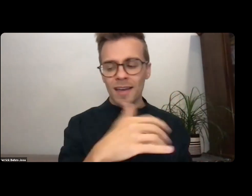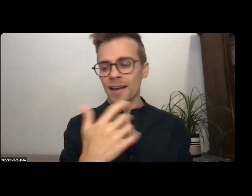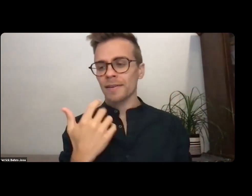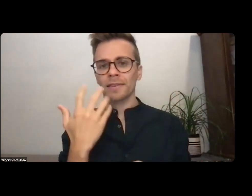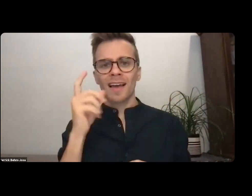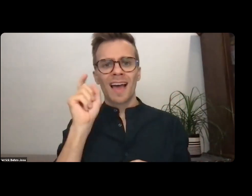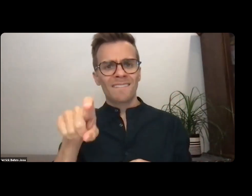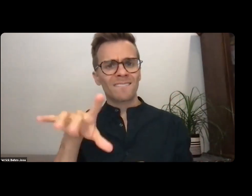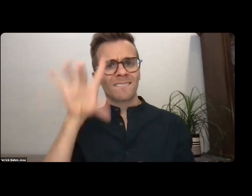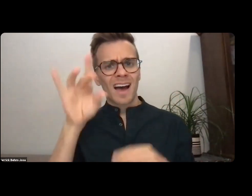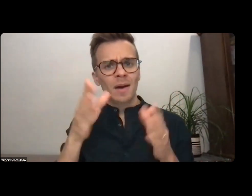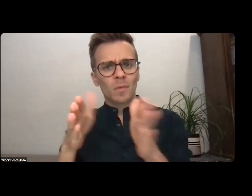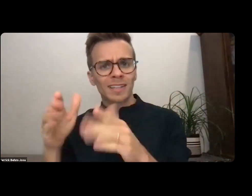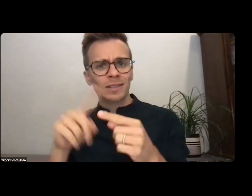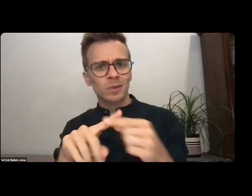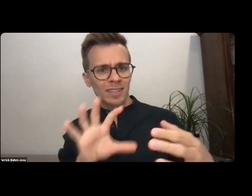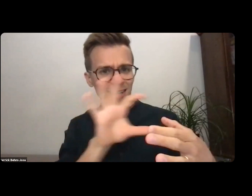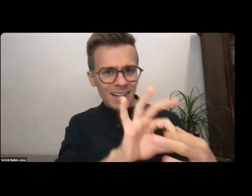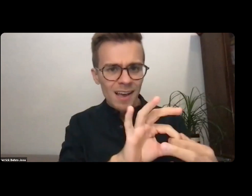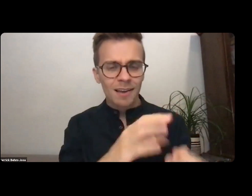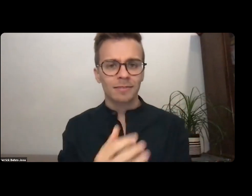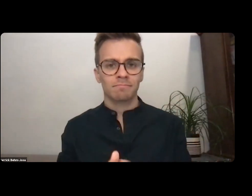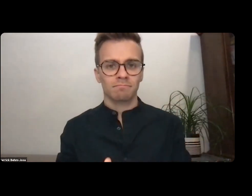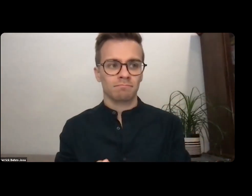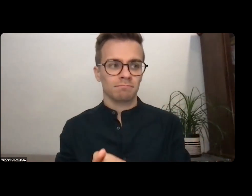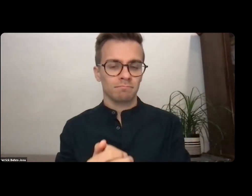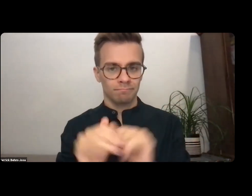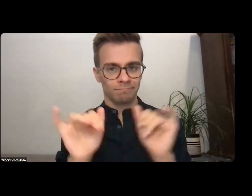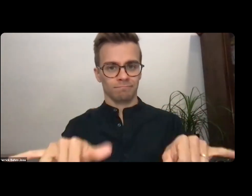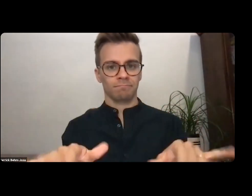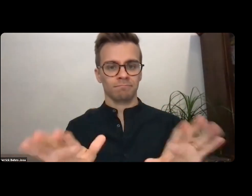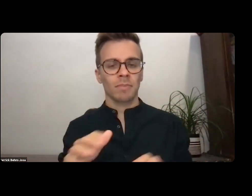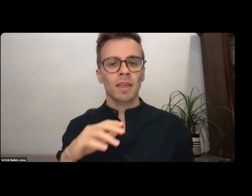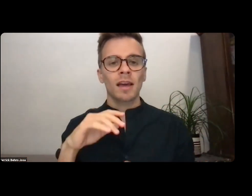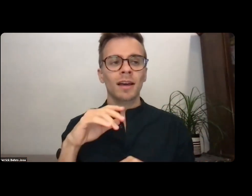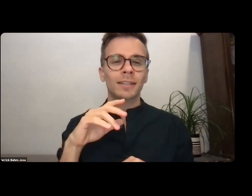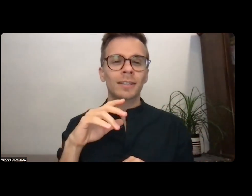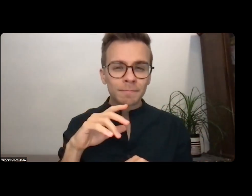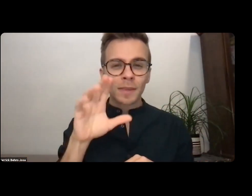And, of course, Gallaudet played a big role in that. We had to find ways to connect.